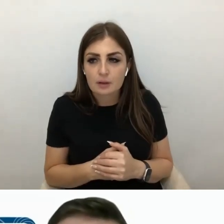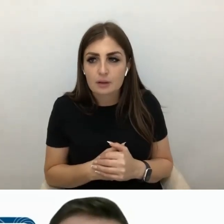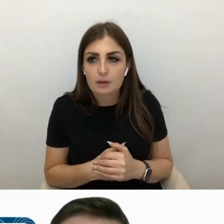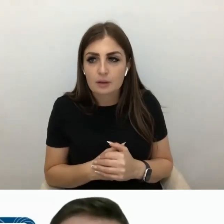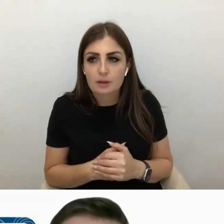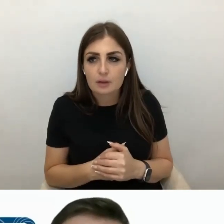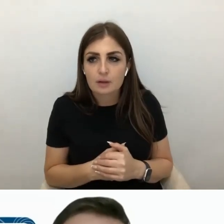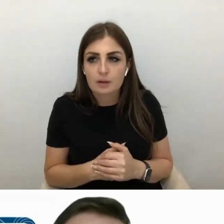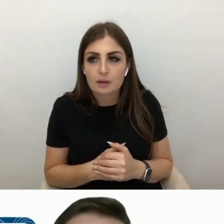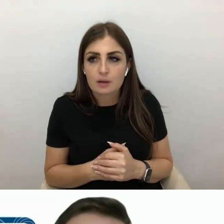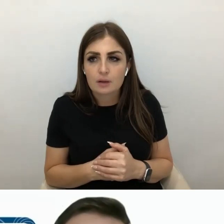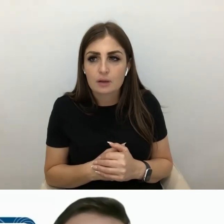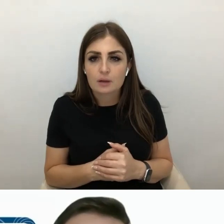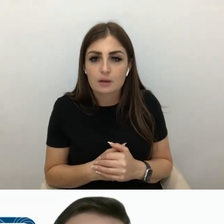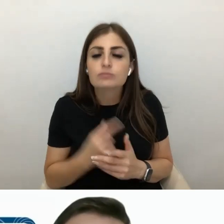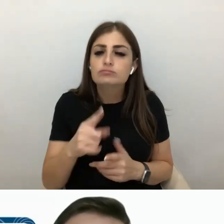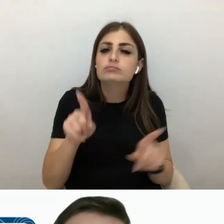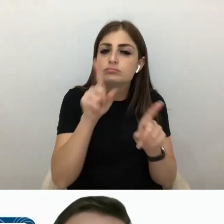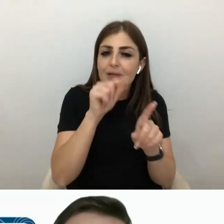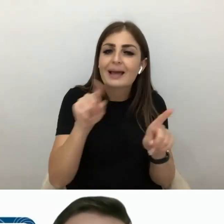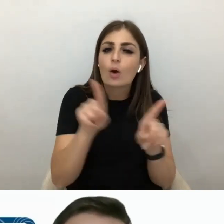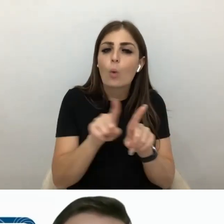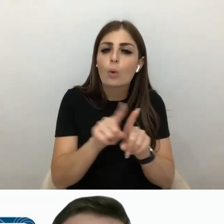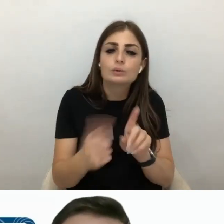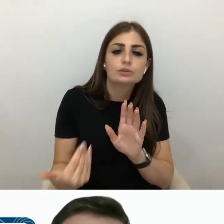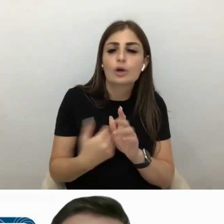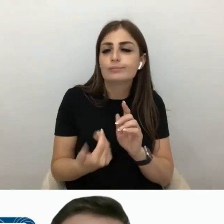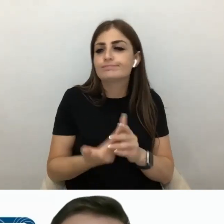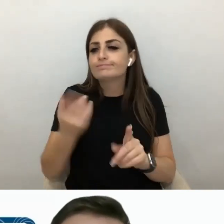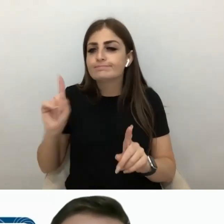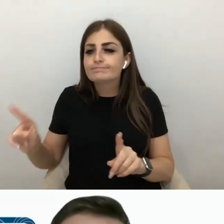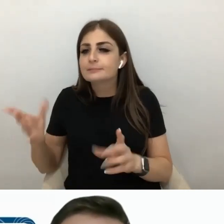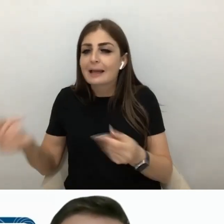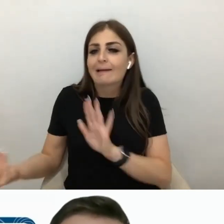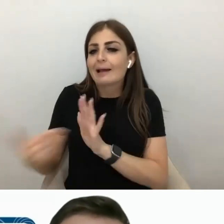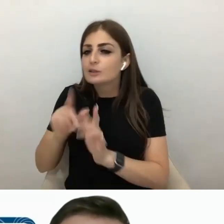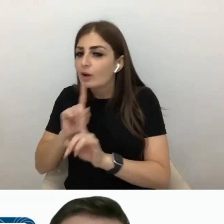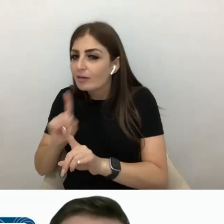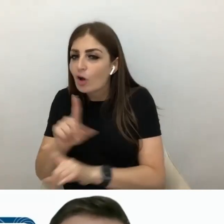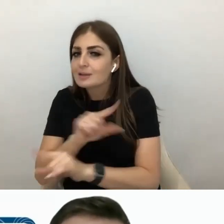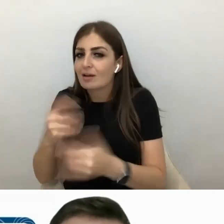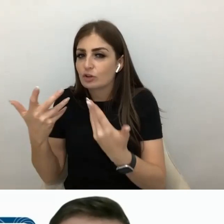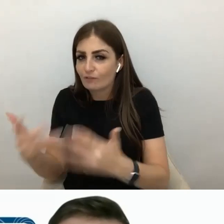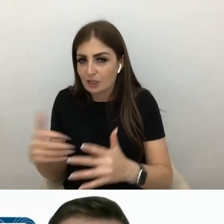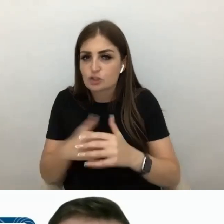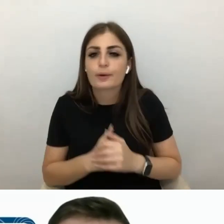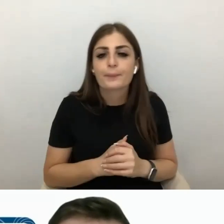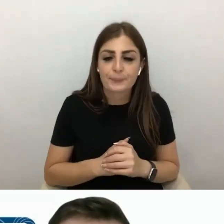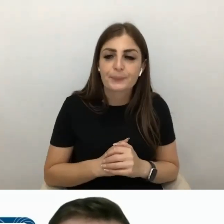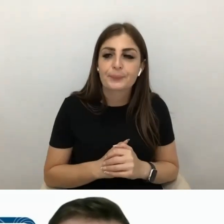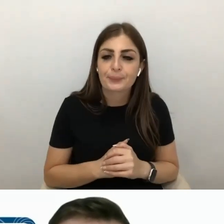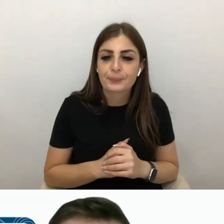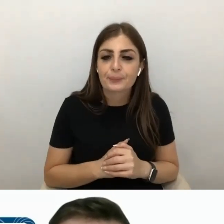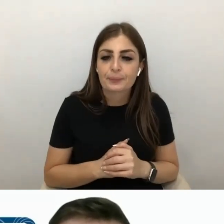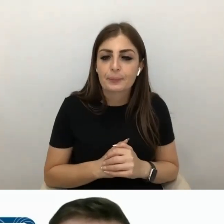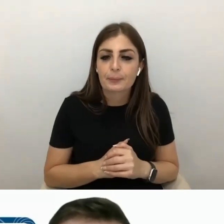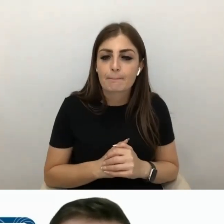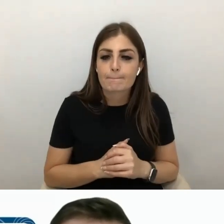You can always go away and get additional advice on the questions after that conversation.